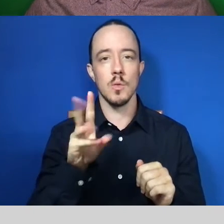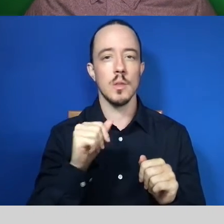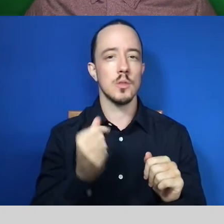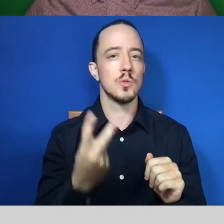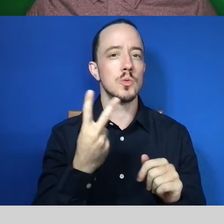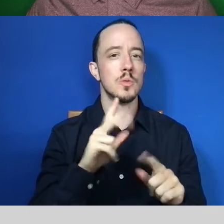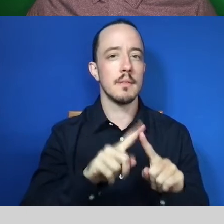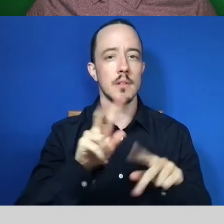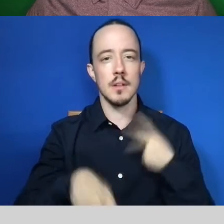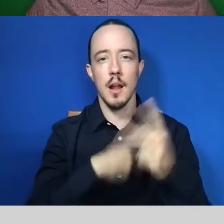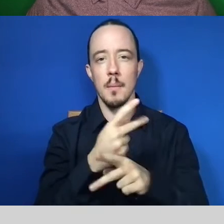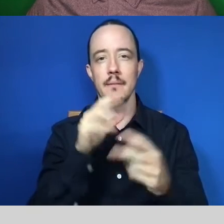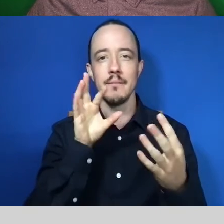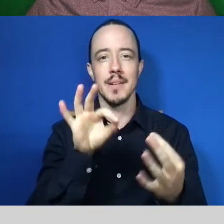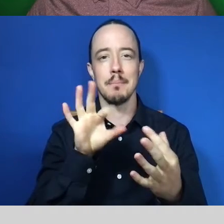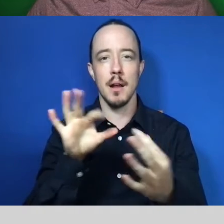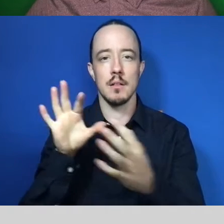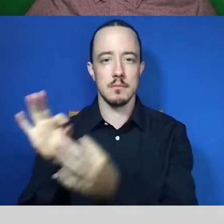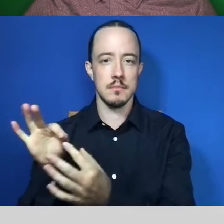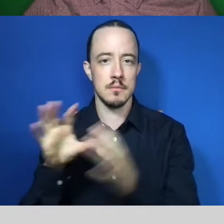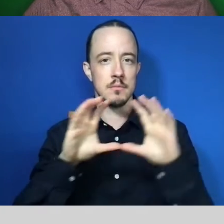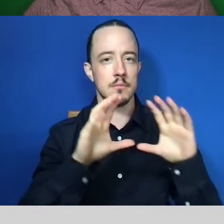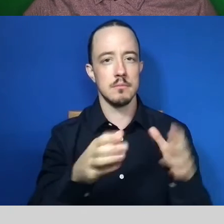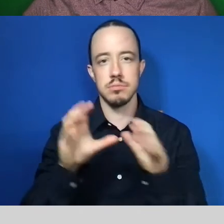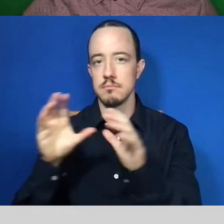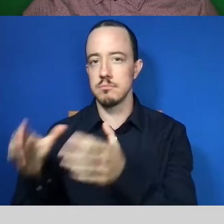And as we developed software, two major classes of feedback arise.